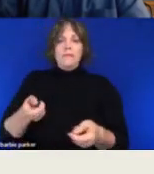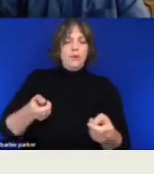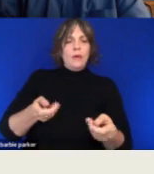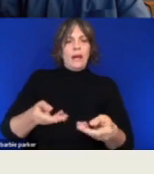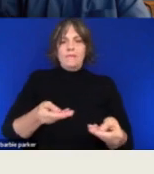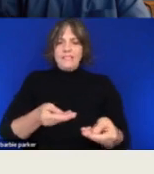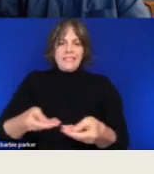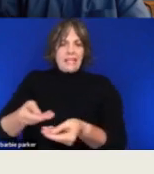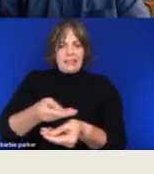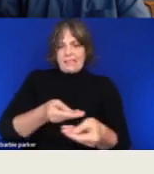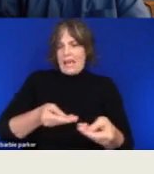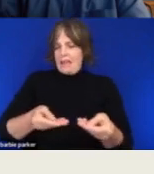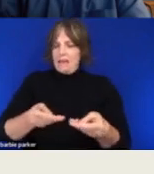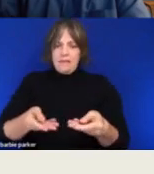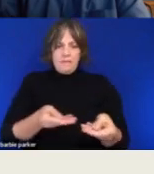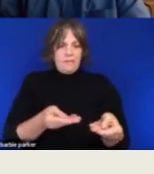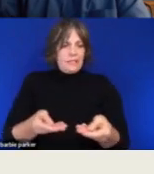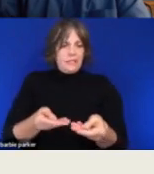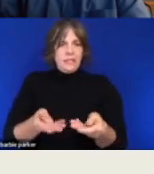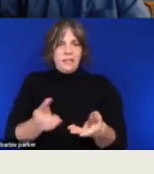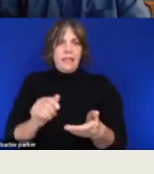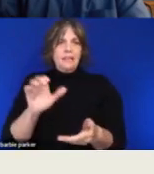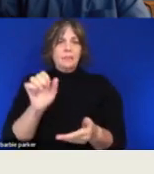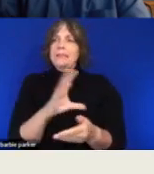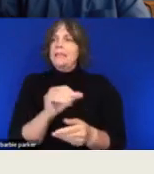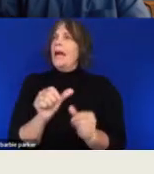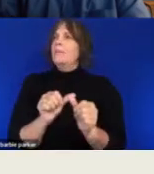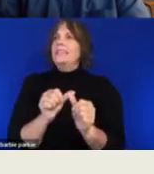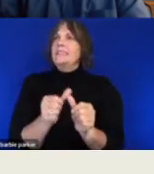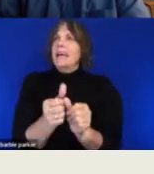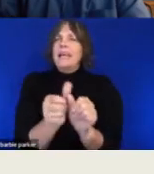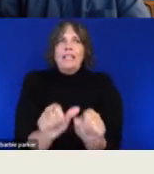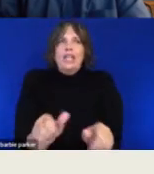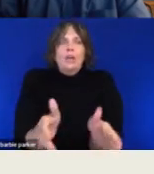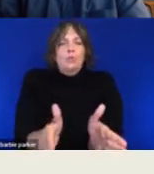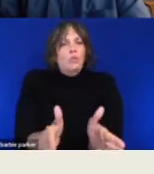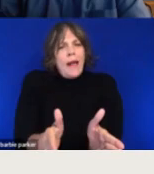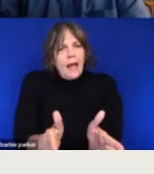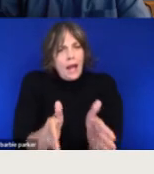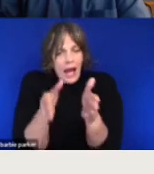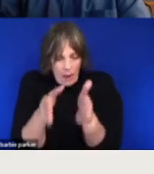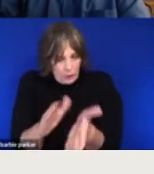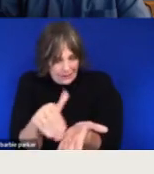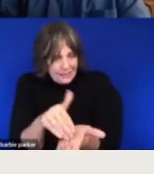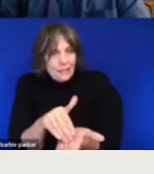maintain in any way the person-centered element, in